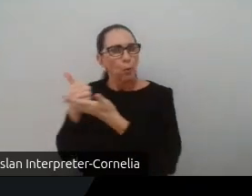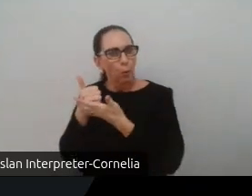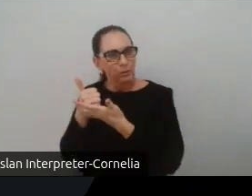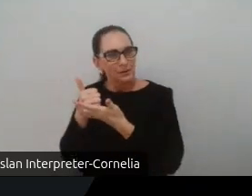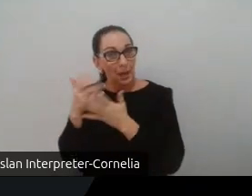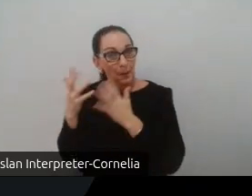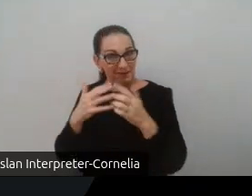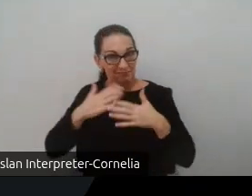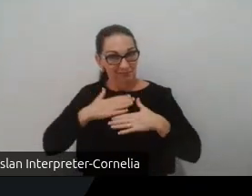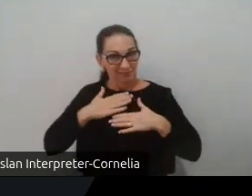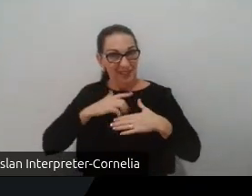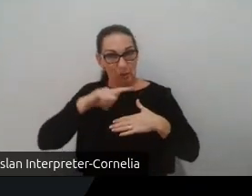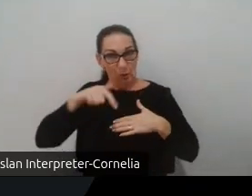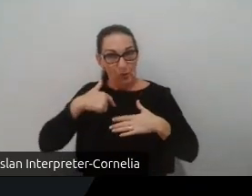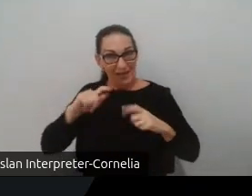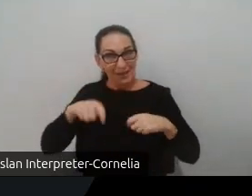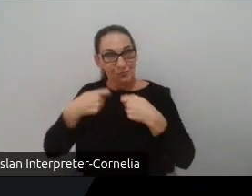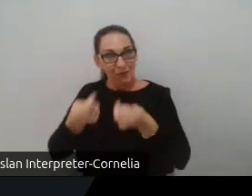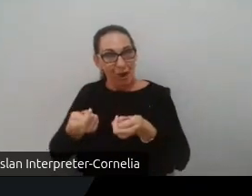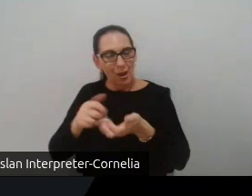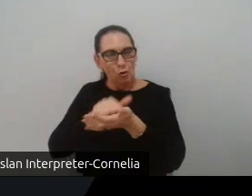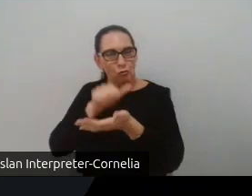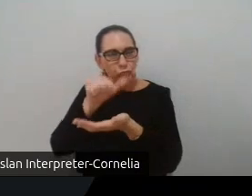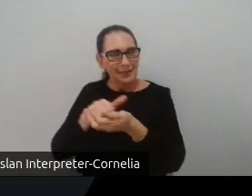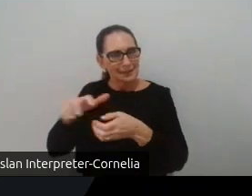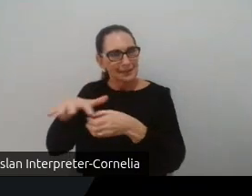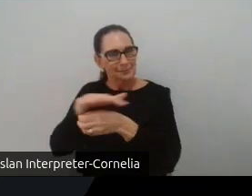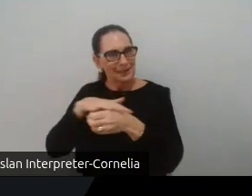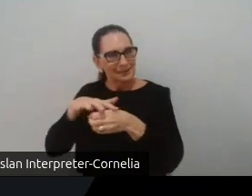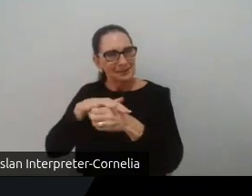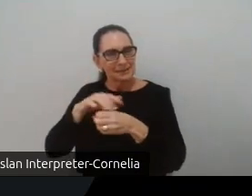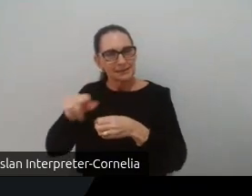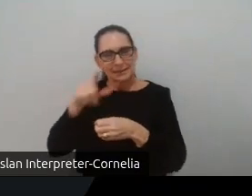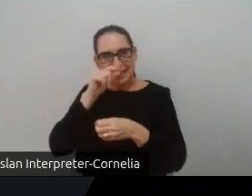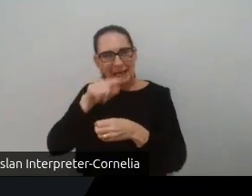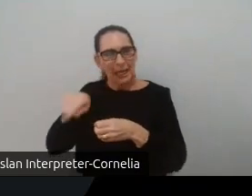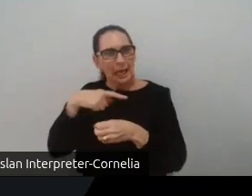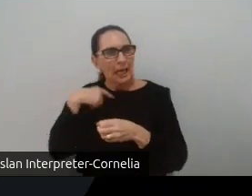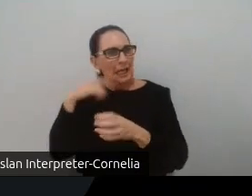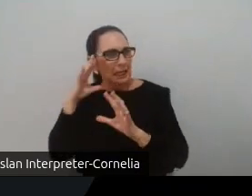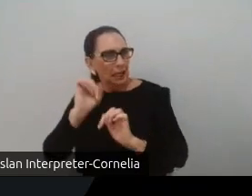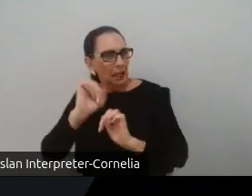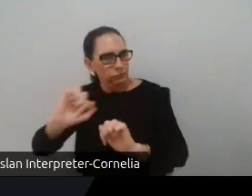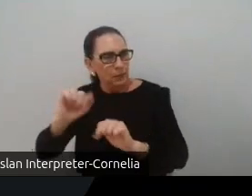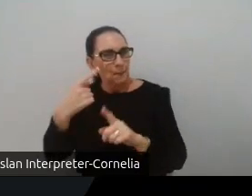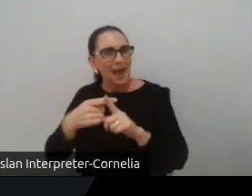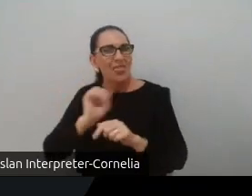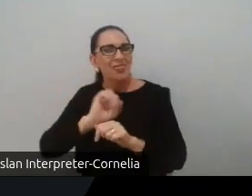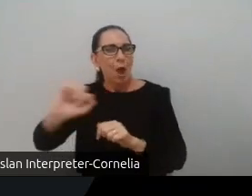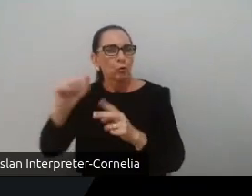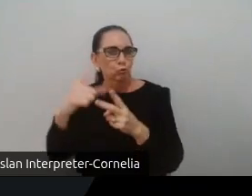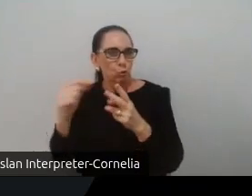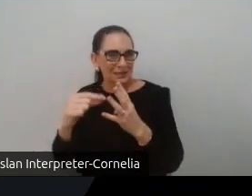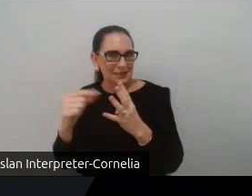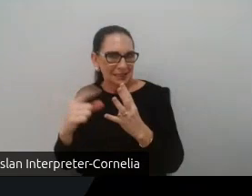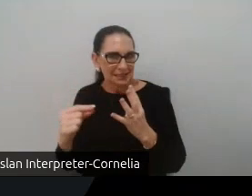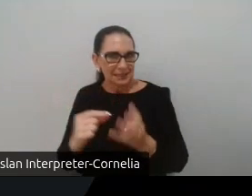is about providing space for them to be heard and for them to make their own choice. Um obviously